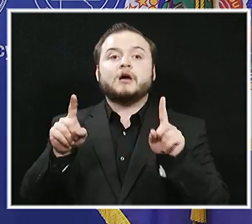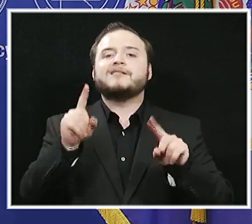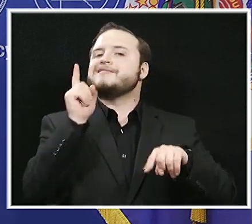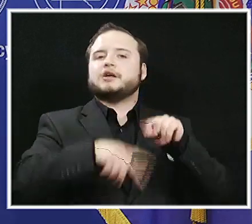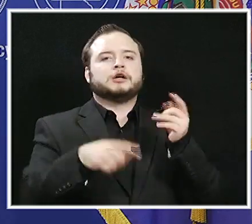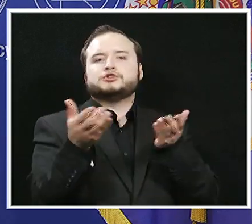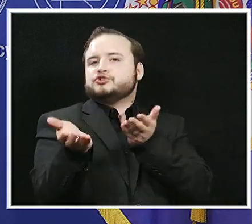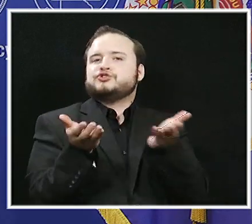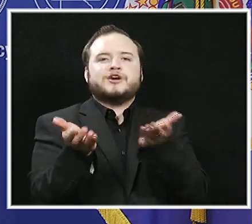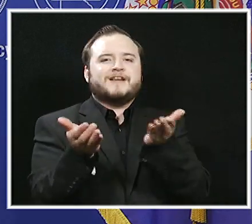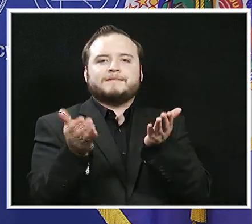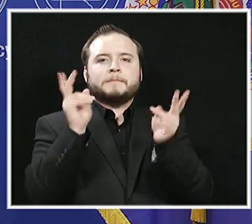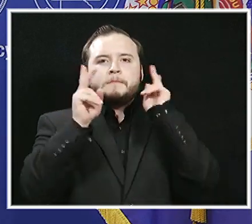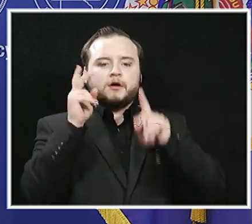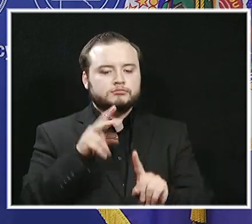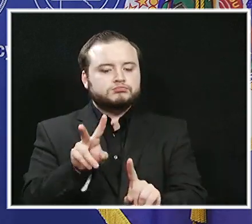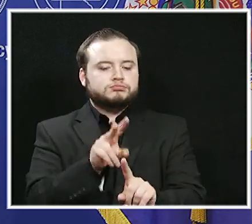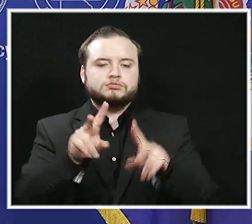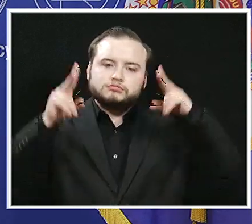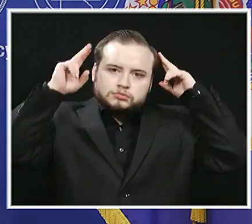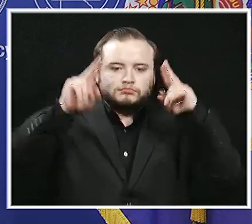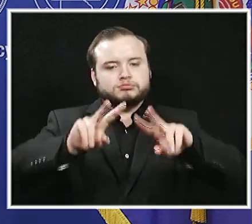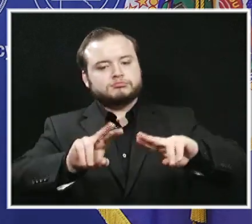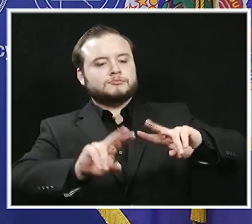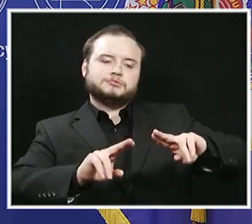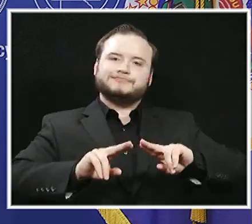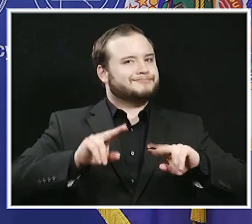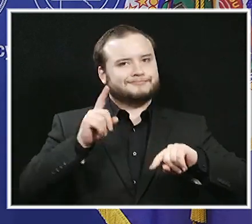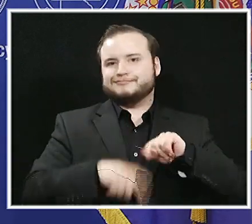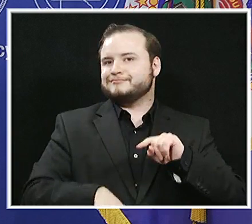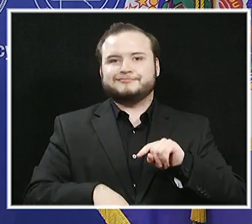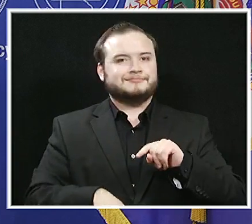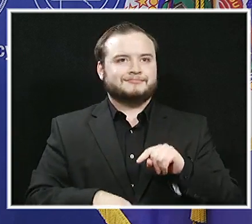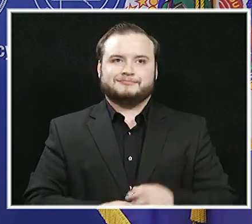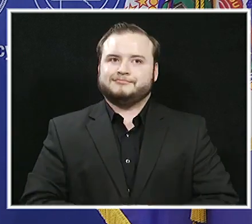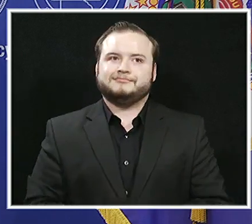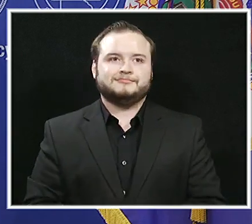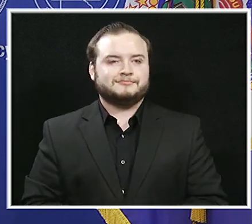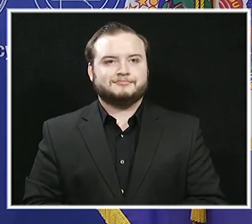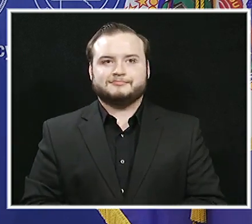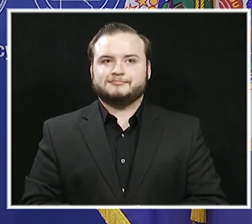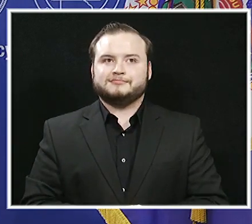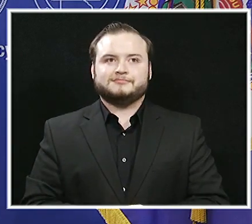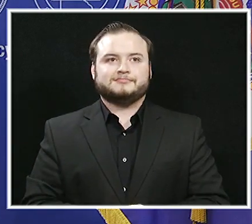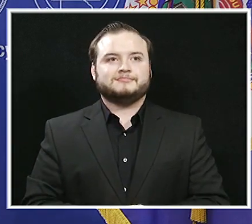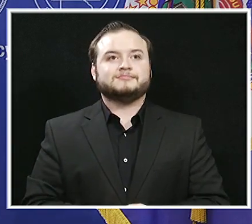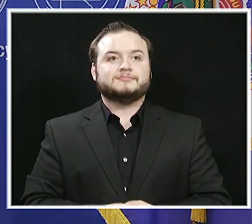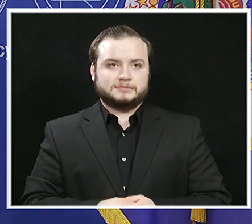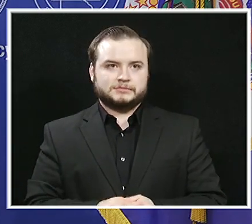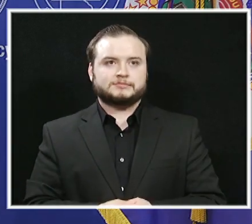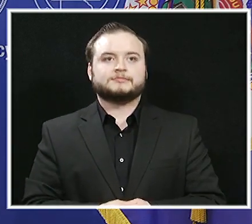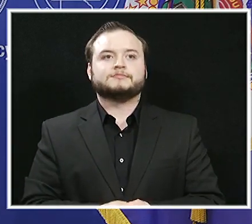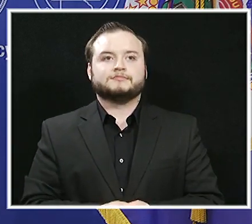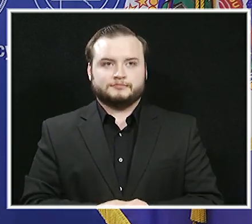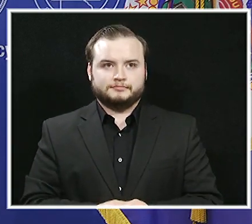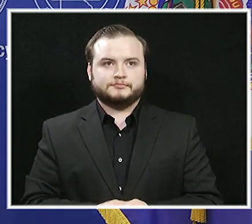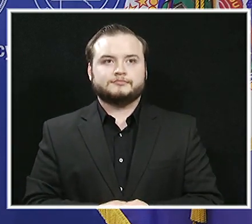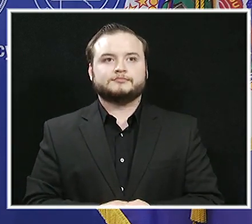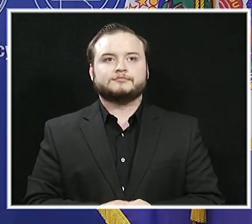barber shops to open up the retail portion of their business, they can sell products to folks through this order but they cannot open to give haircuts or